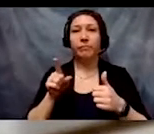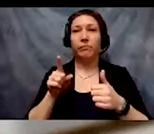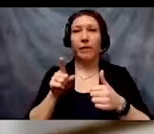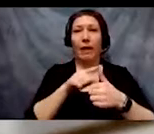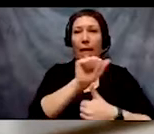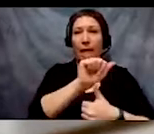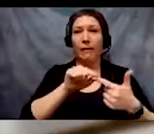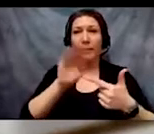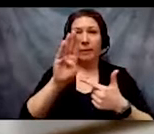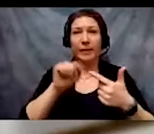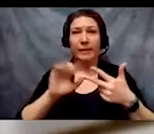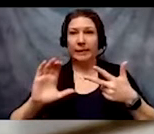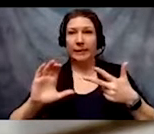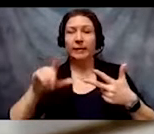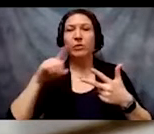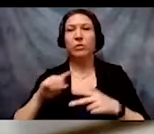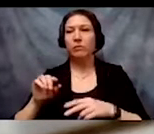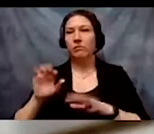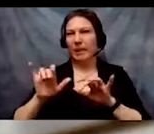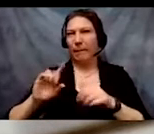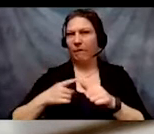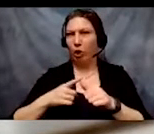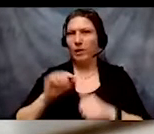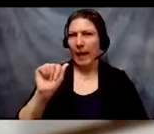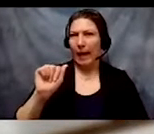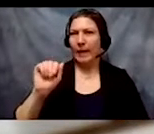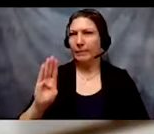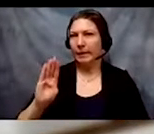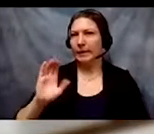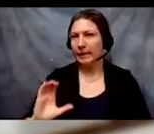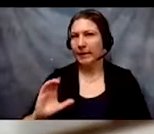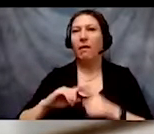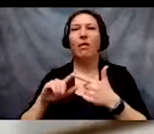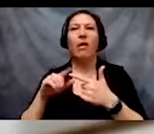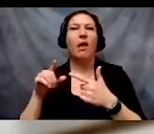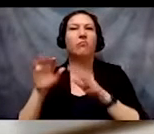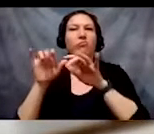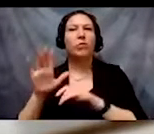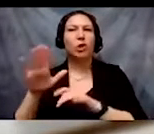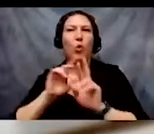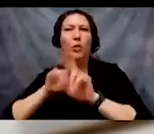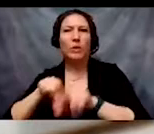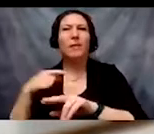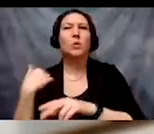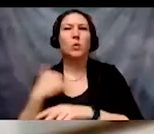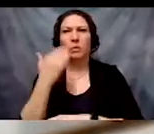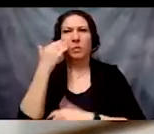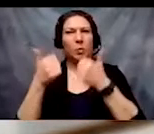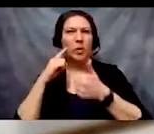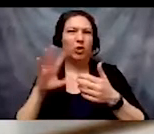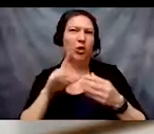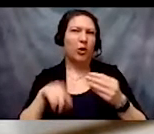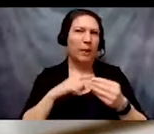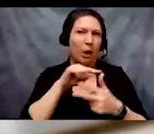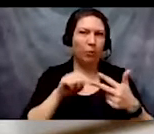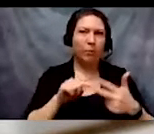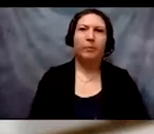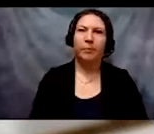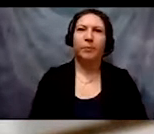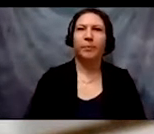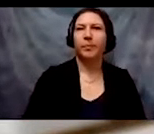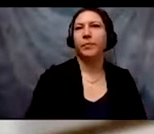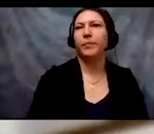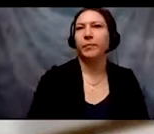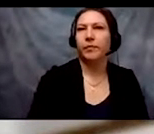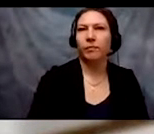we can connect them to the right scenario. If you did